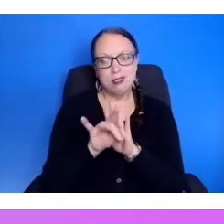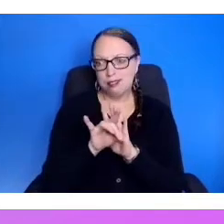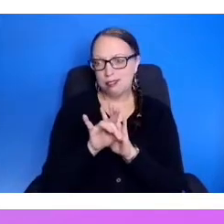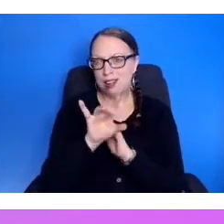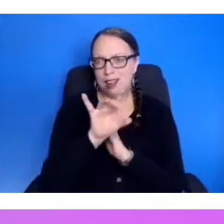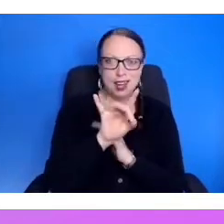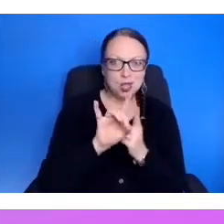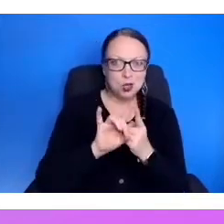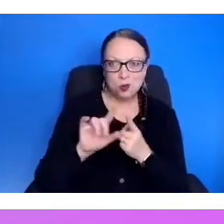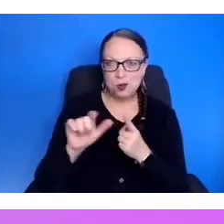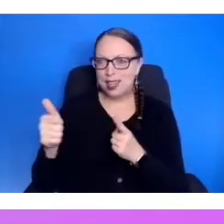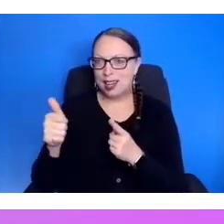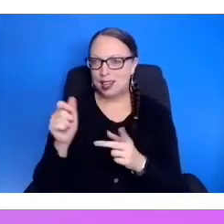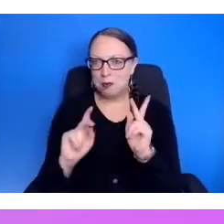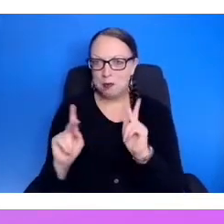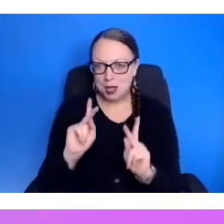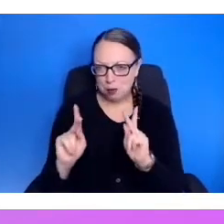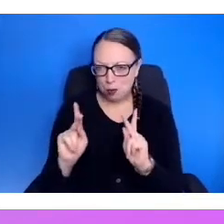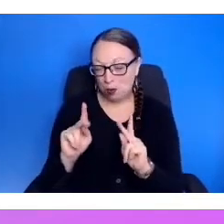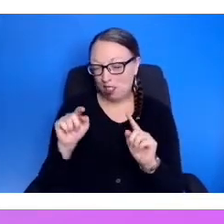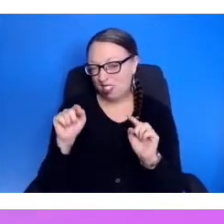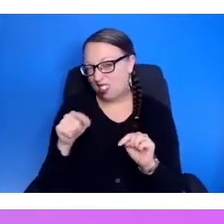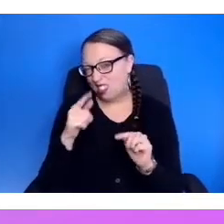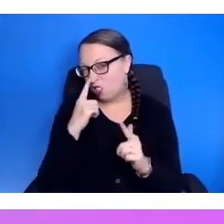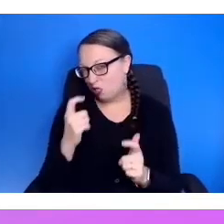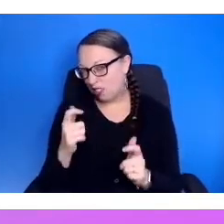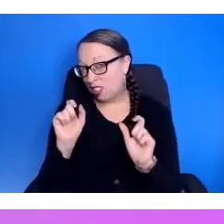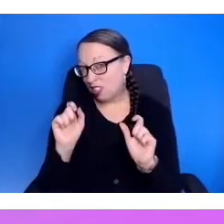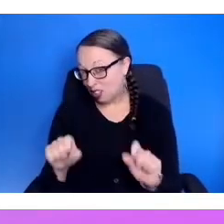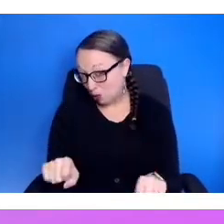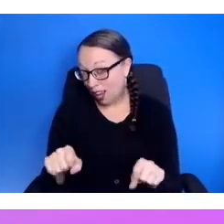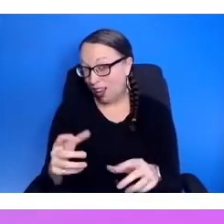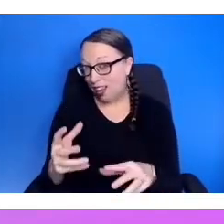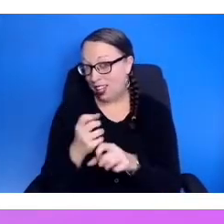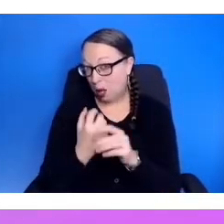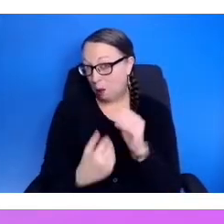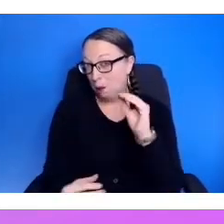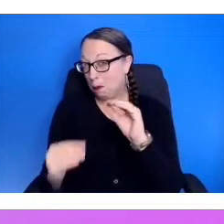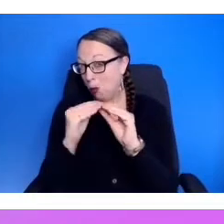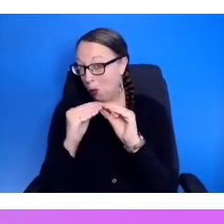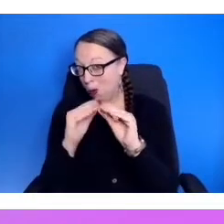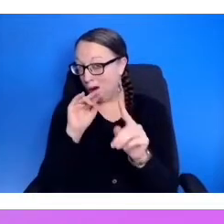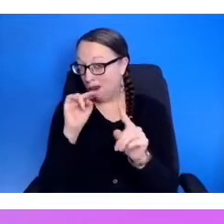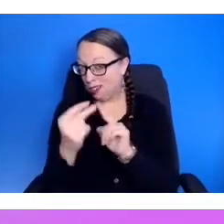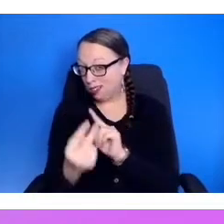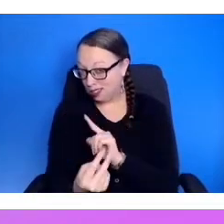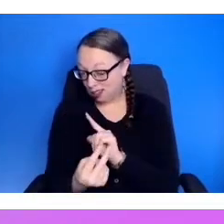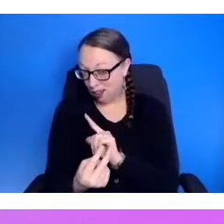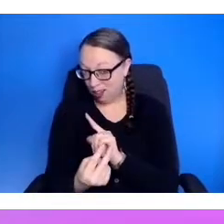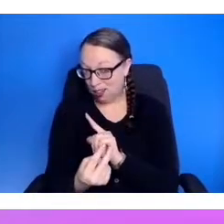this is where very interestingly yes you can get a lot more insight and quant insight has a real power and value